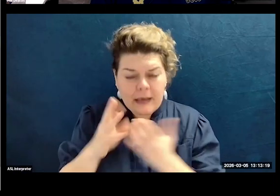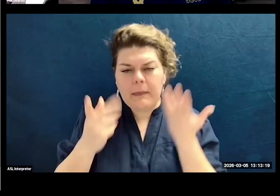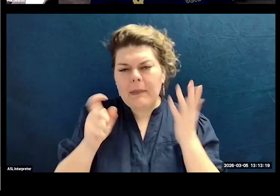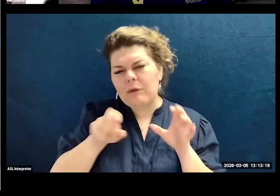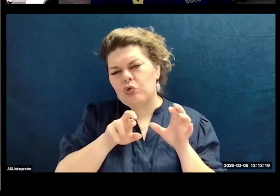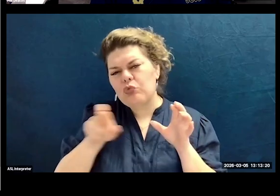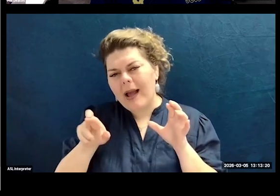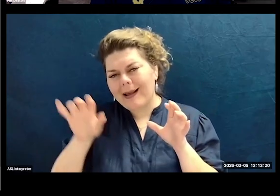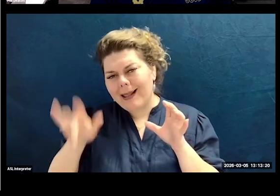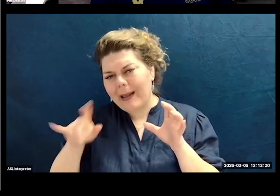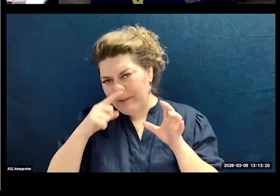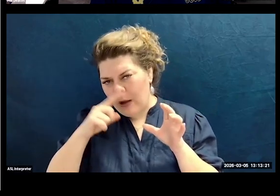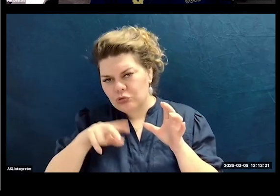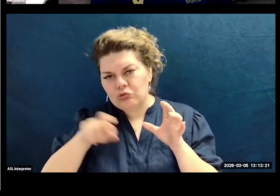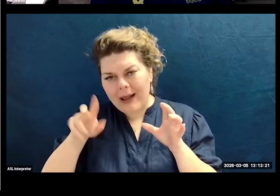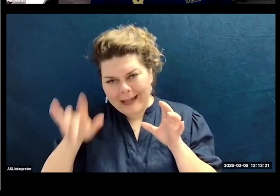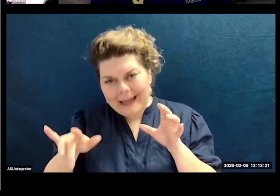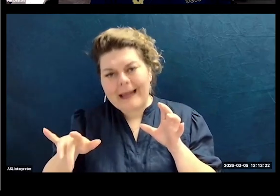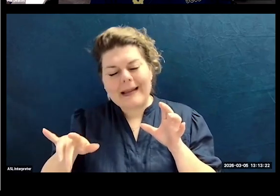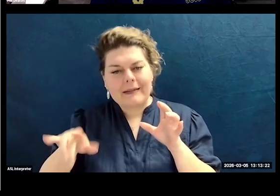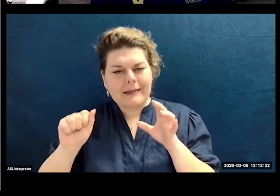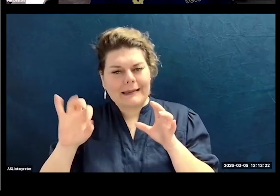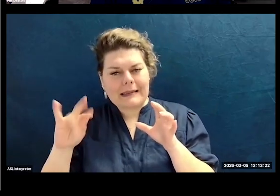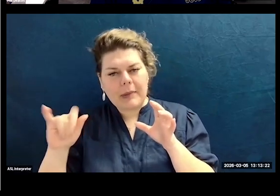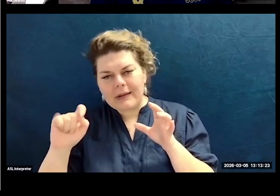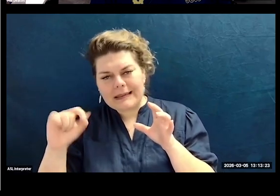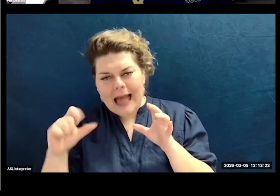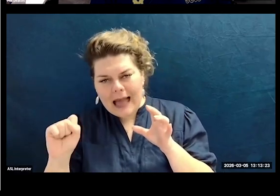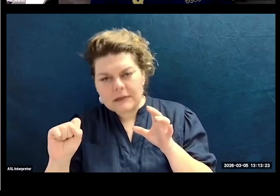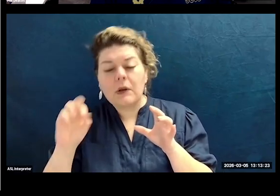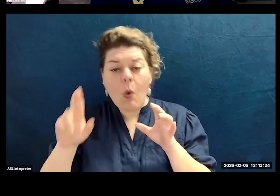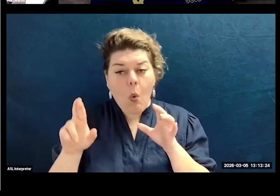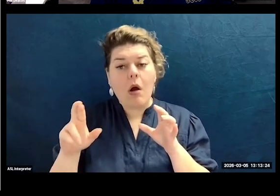and select Accessibility Tags or you may see an option to present more options.